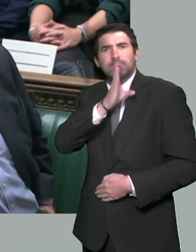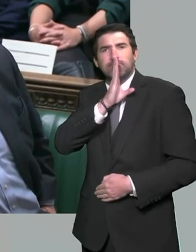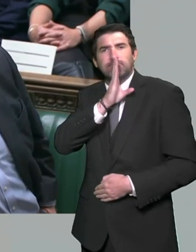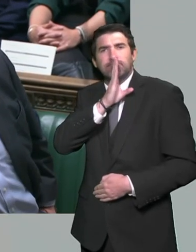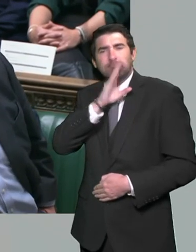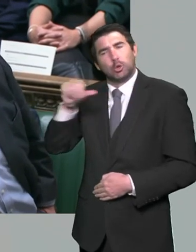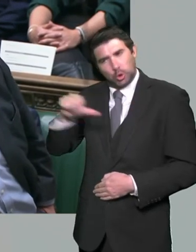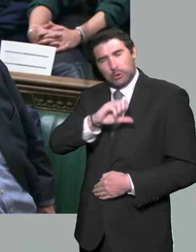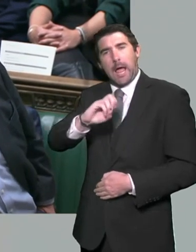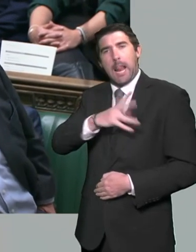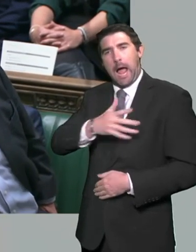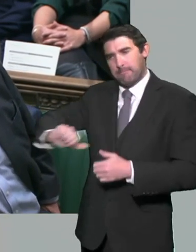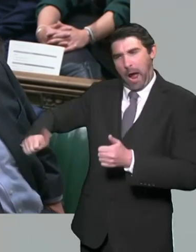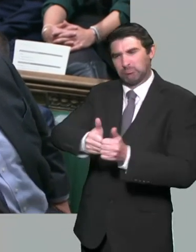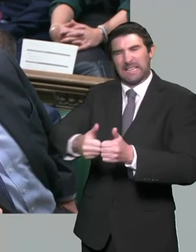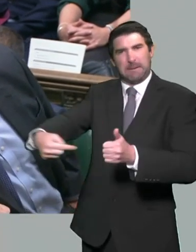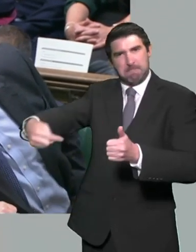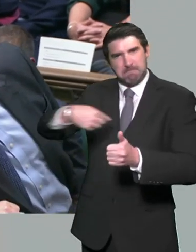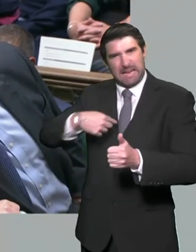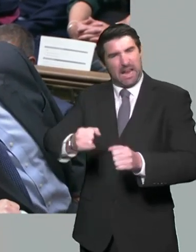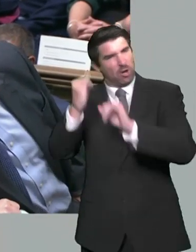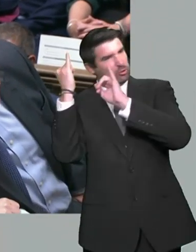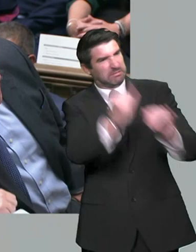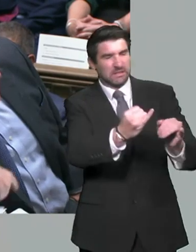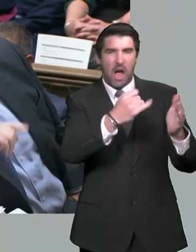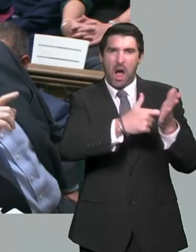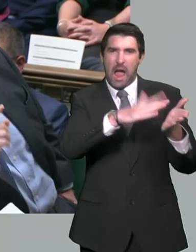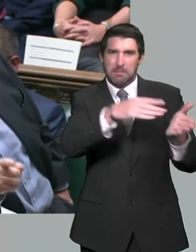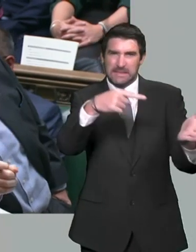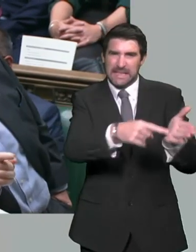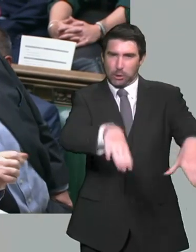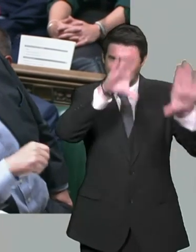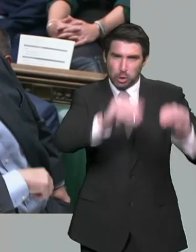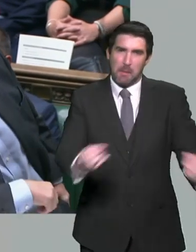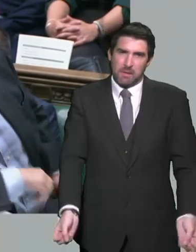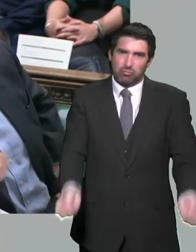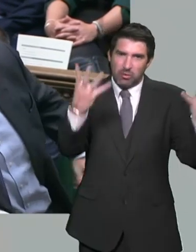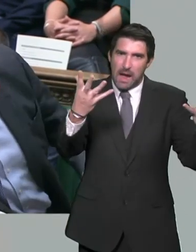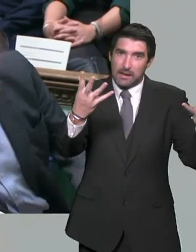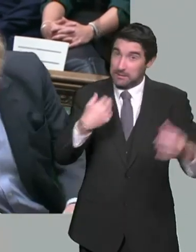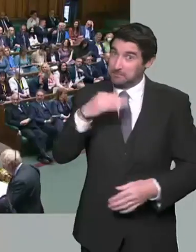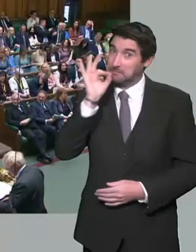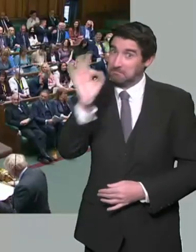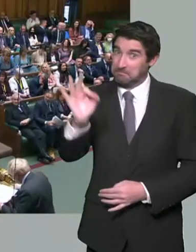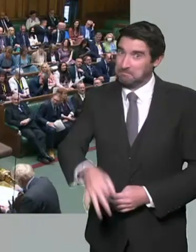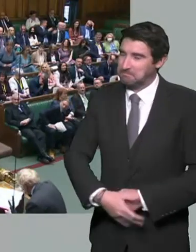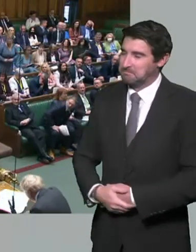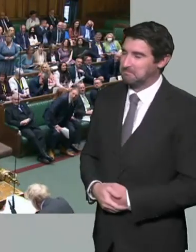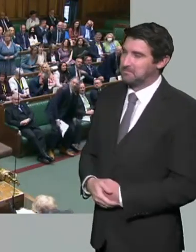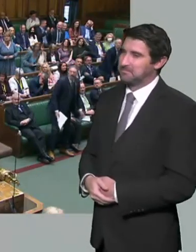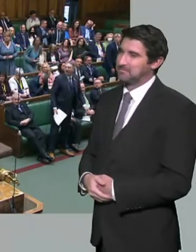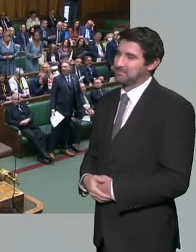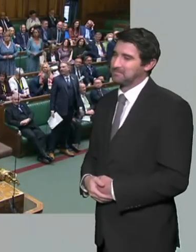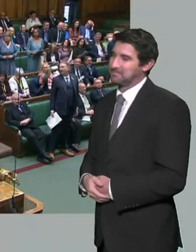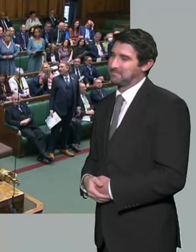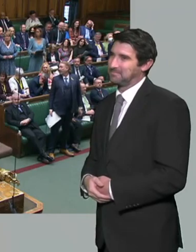Will he now break with his shadow Transport Secretary and denounce Labour’s rail strikes?